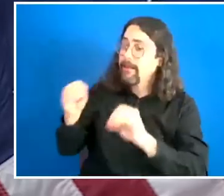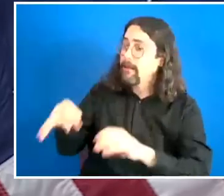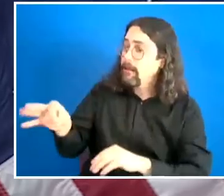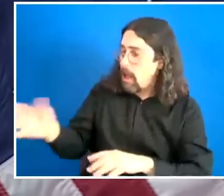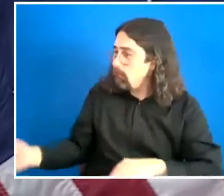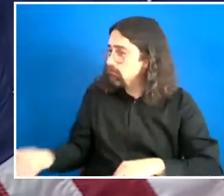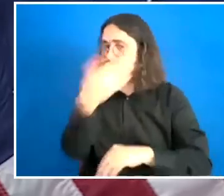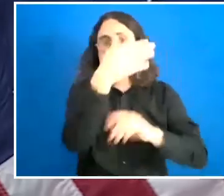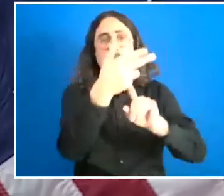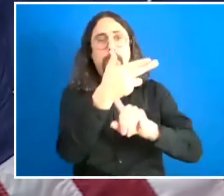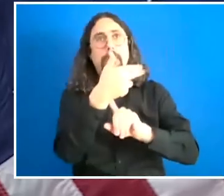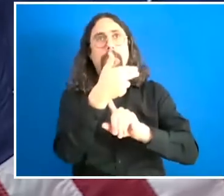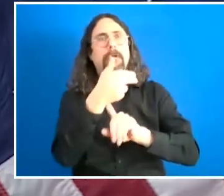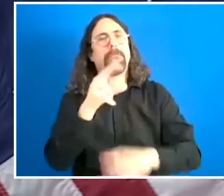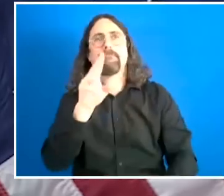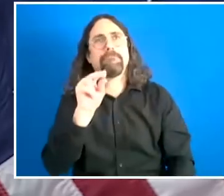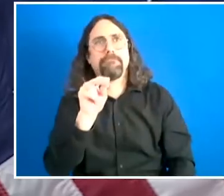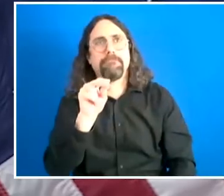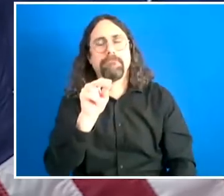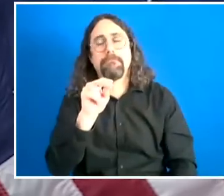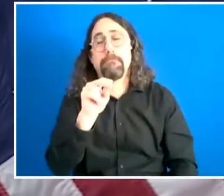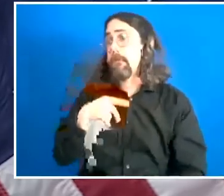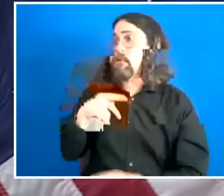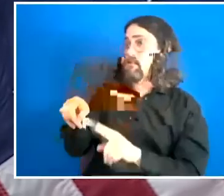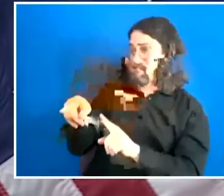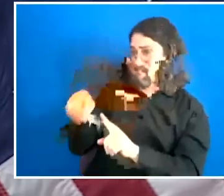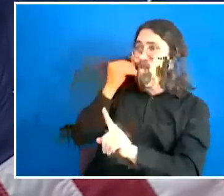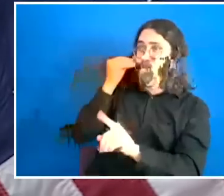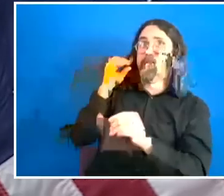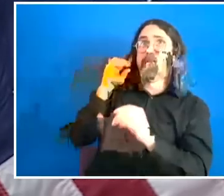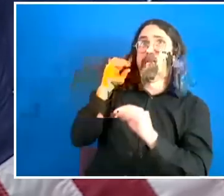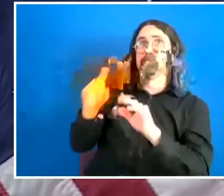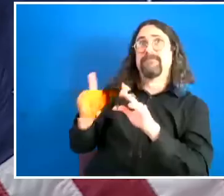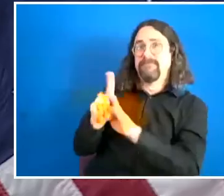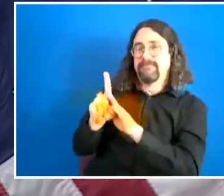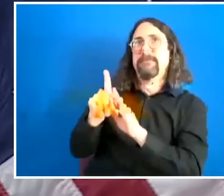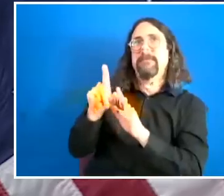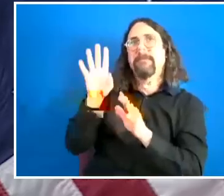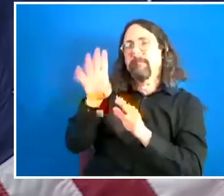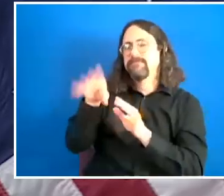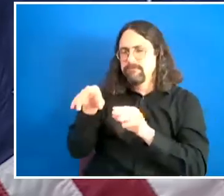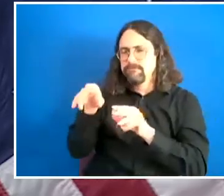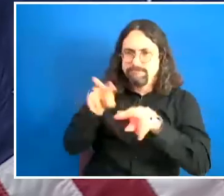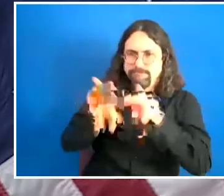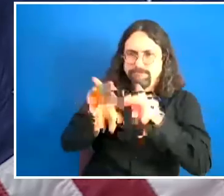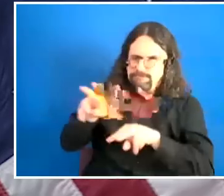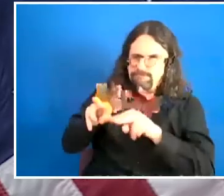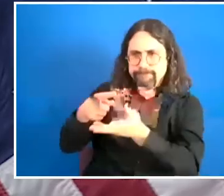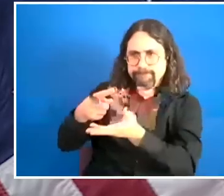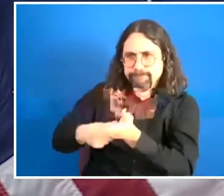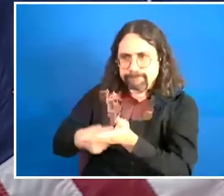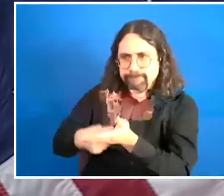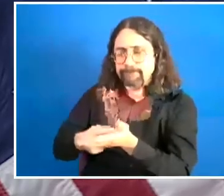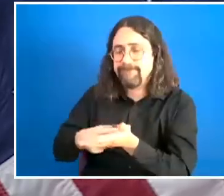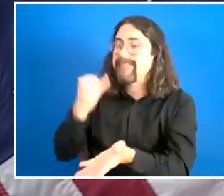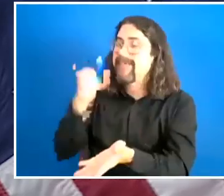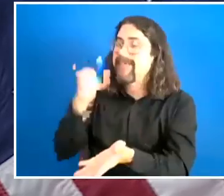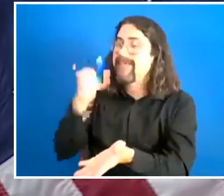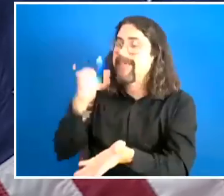IS IT TO BE MOVED TO HOTELS OR TO STAY IN A SHELTER BUT IN MANY CASES REDUCING THE